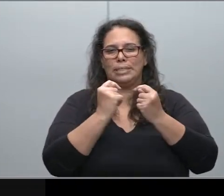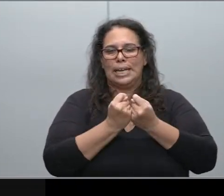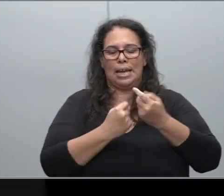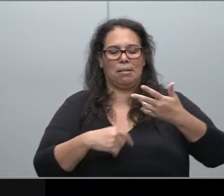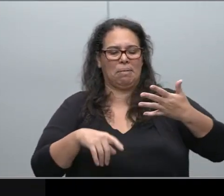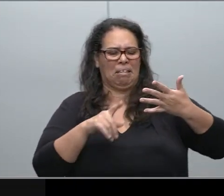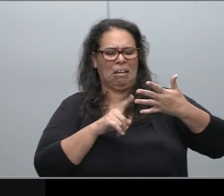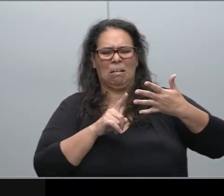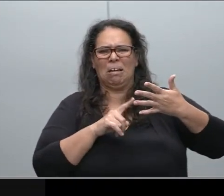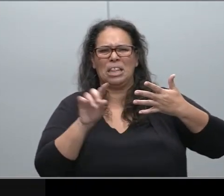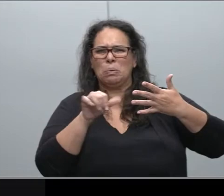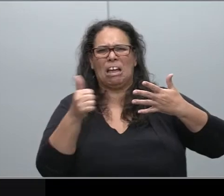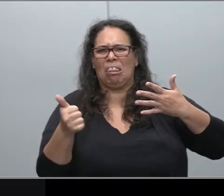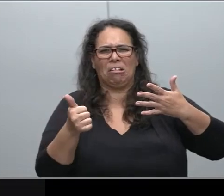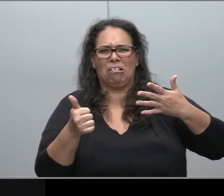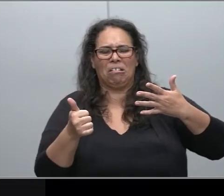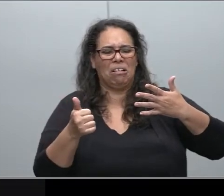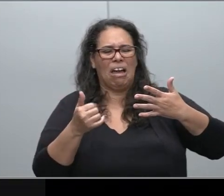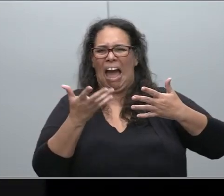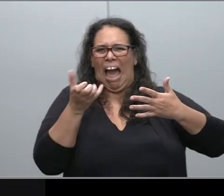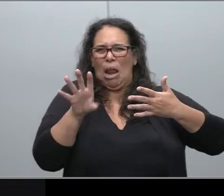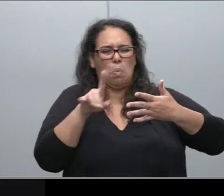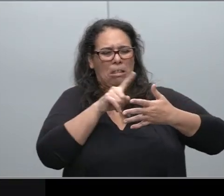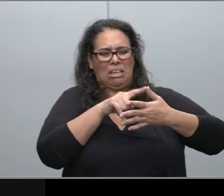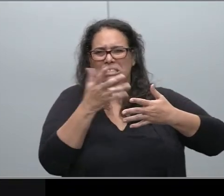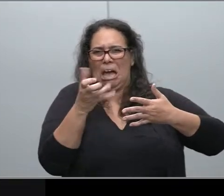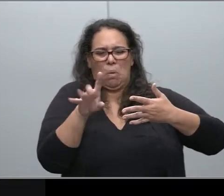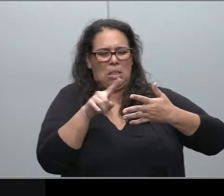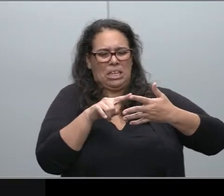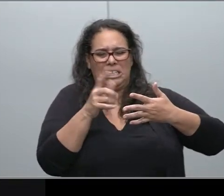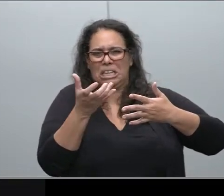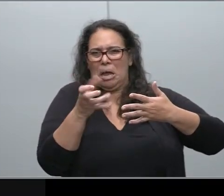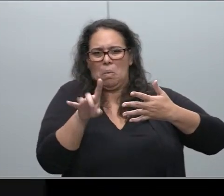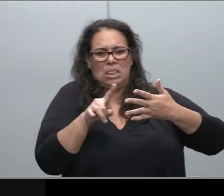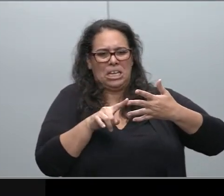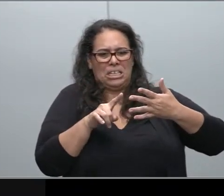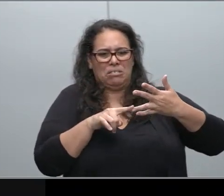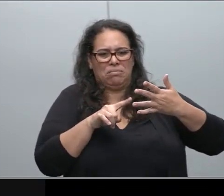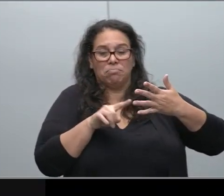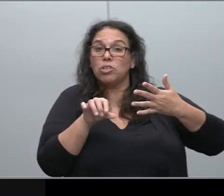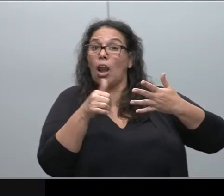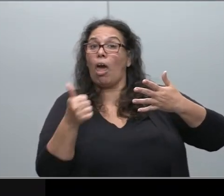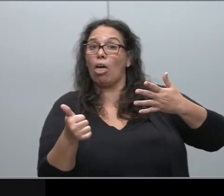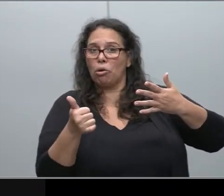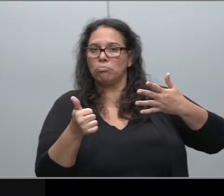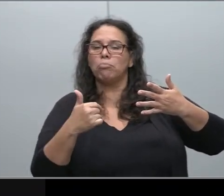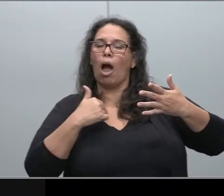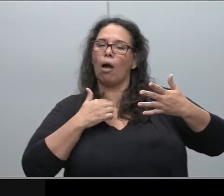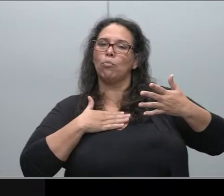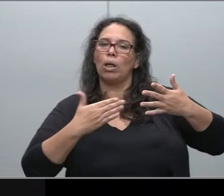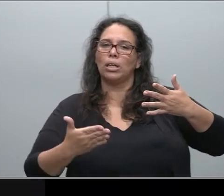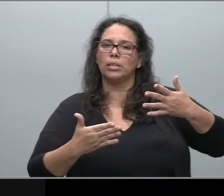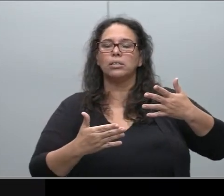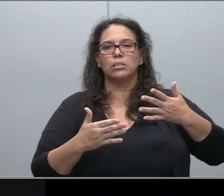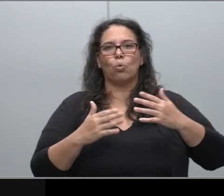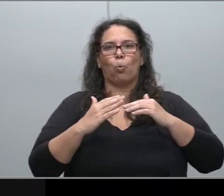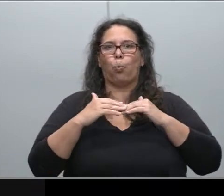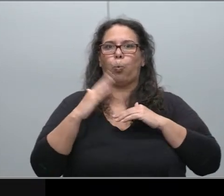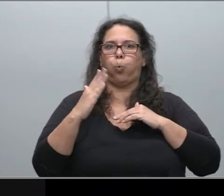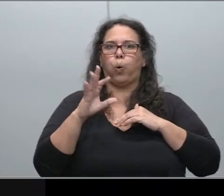that's up there that Dr. Salazar went over in our three guiding questions. Oh, sorry about that. (timer quaking) It's my timer.